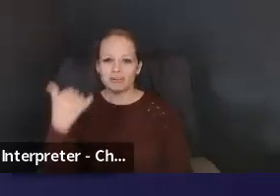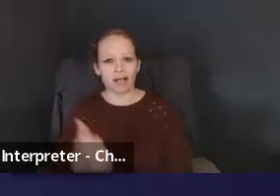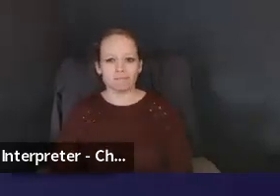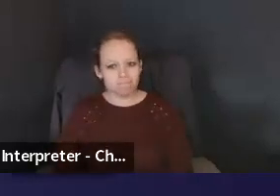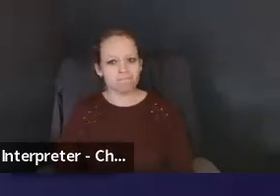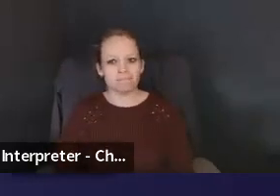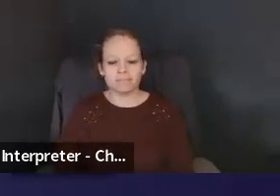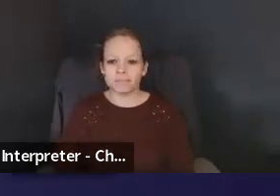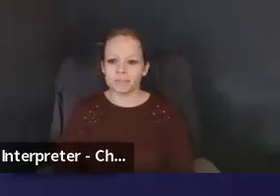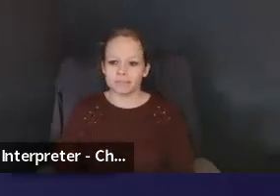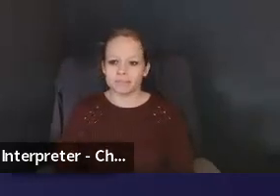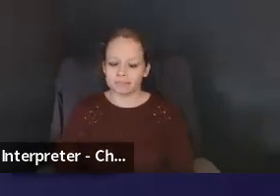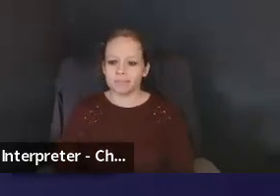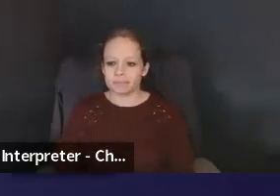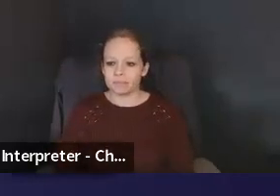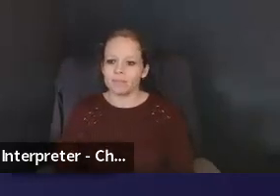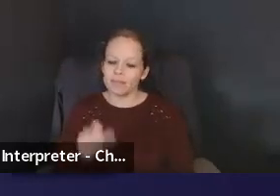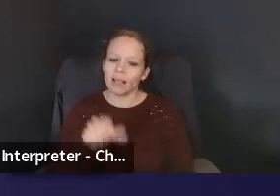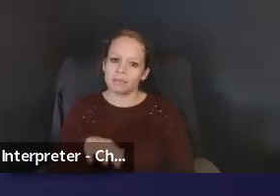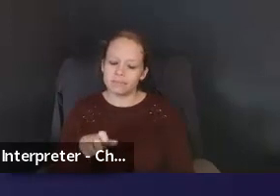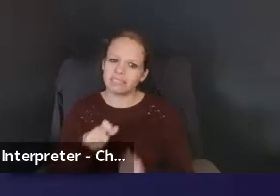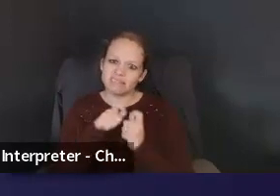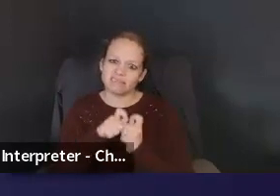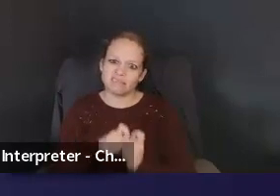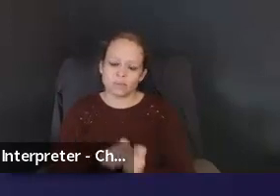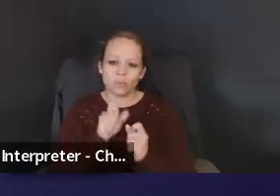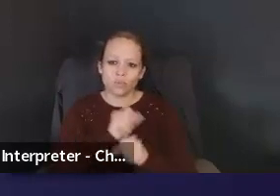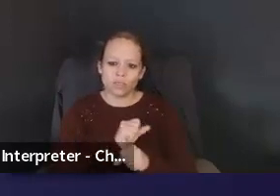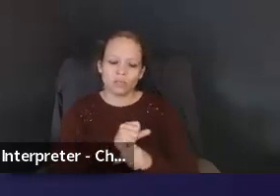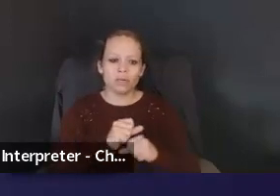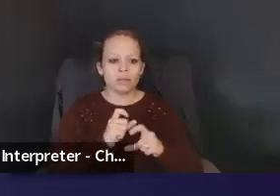And I find it help. It can be tedious but it can also be really helpful and as you